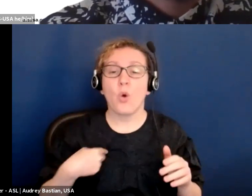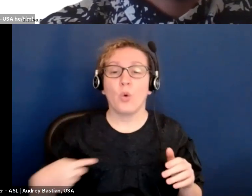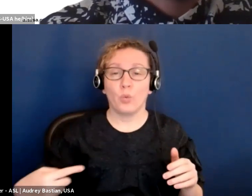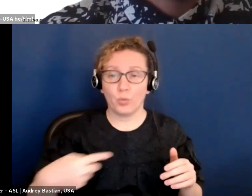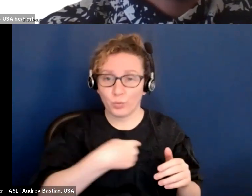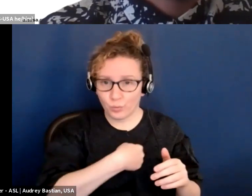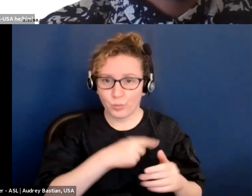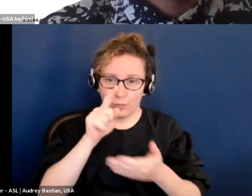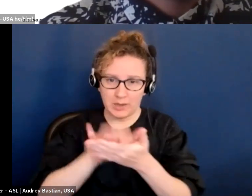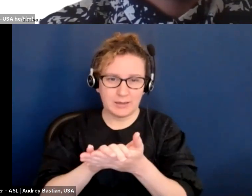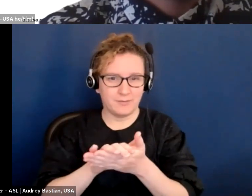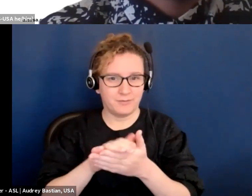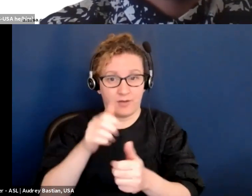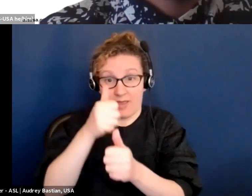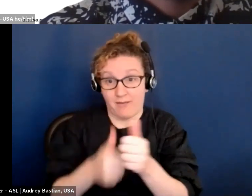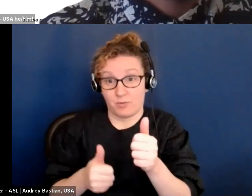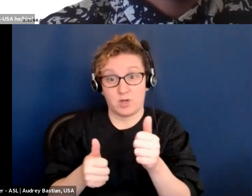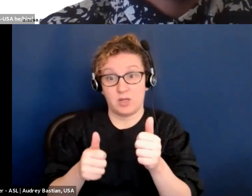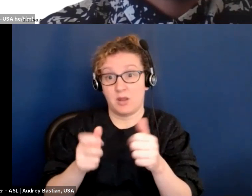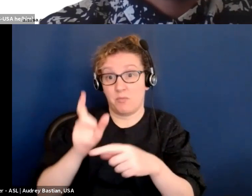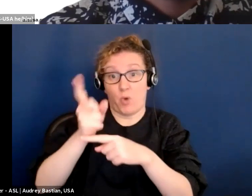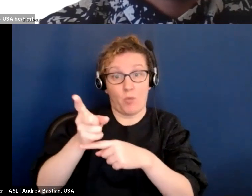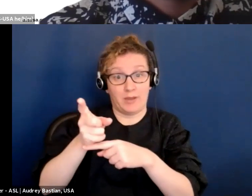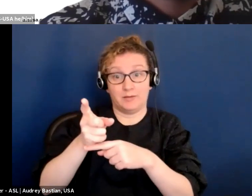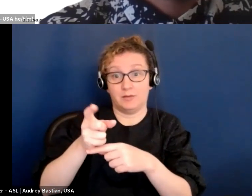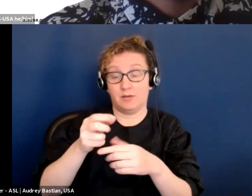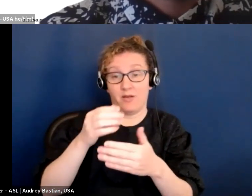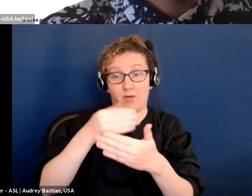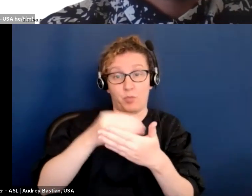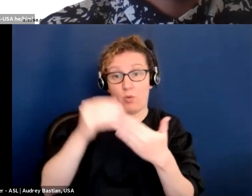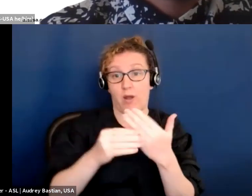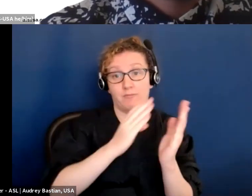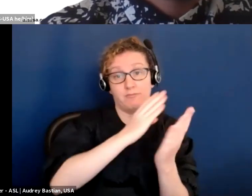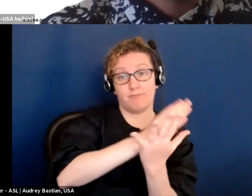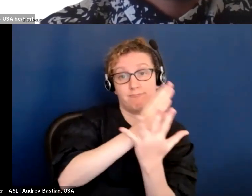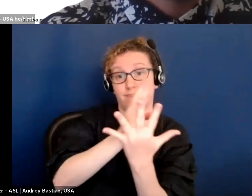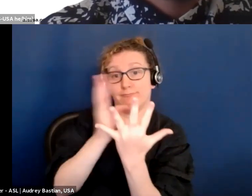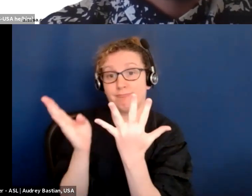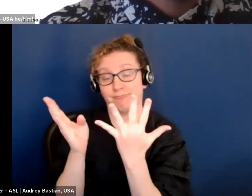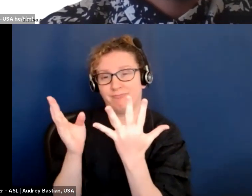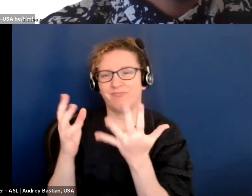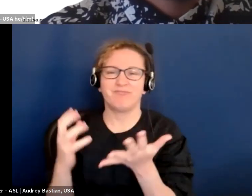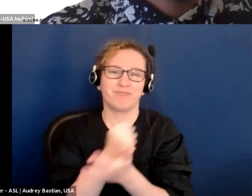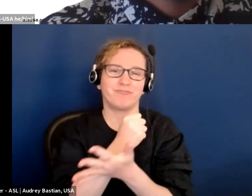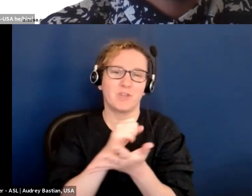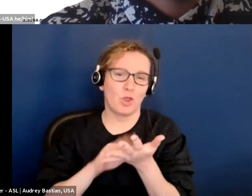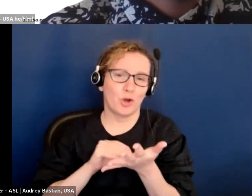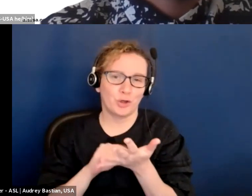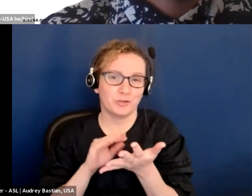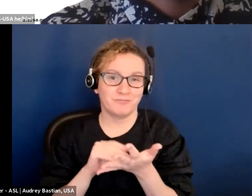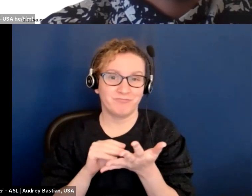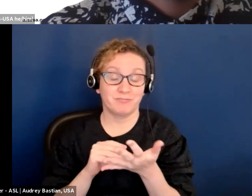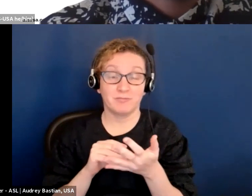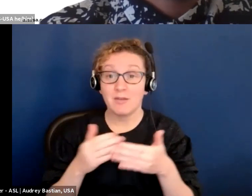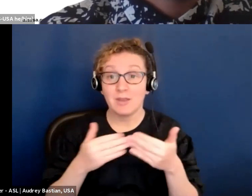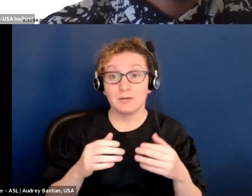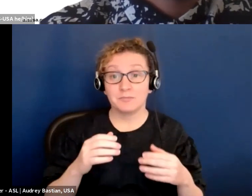believe every moment of a program is an opportunity for learning. Even in the cafeteria when people